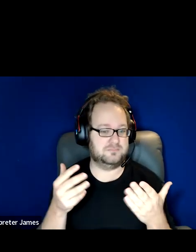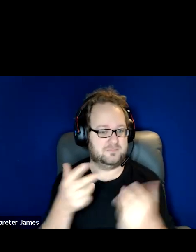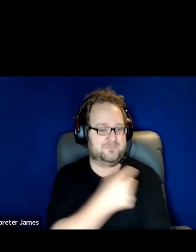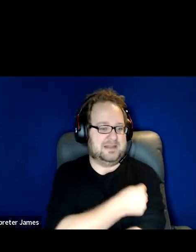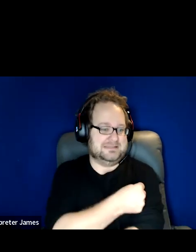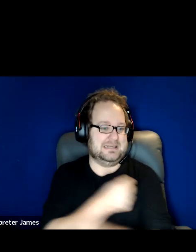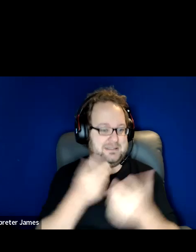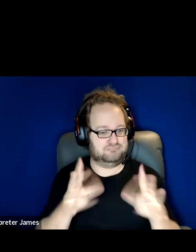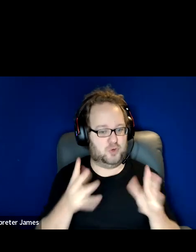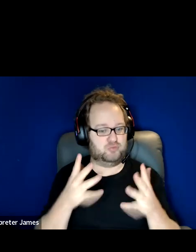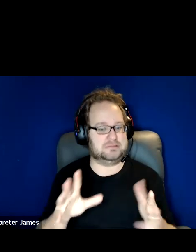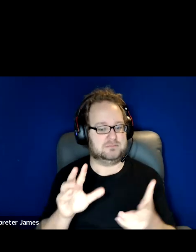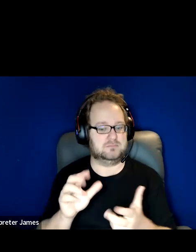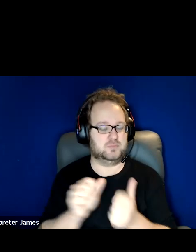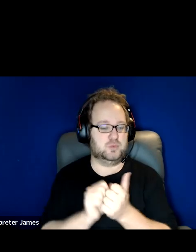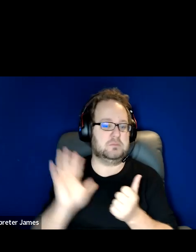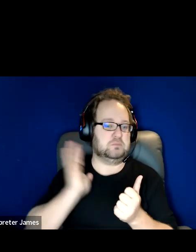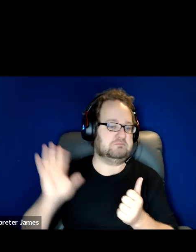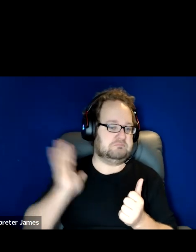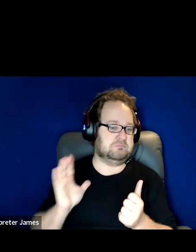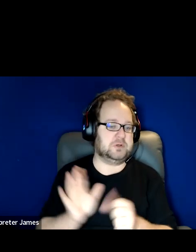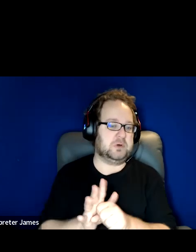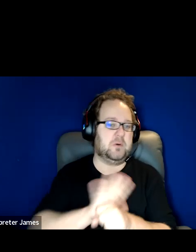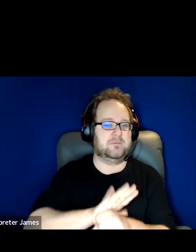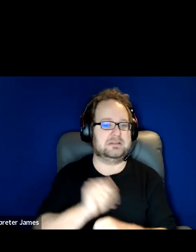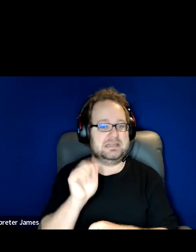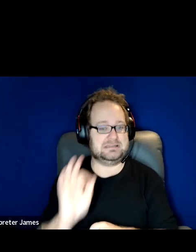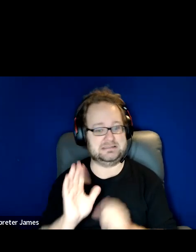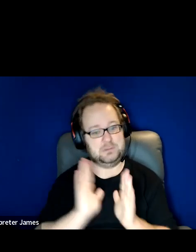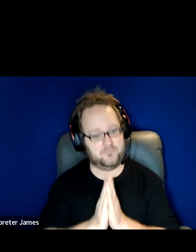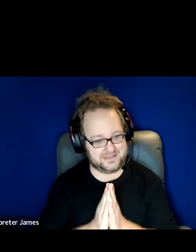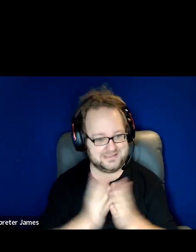already with prior COVID 19 vaccines and regardless